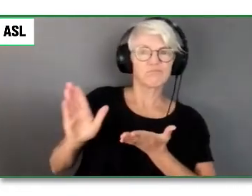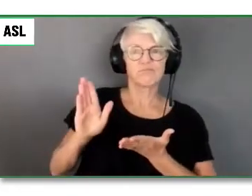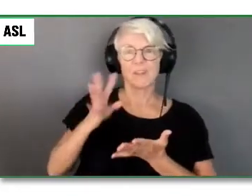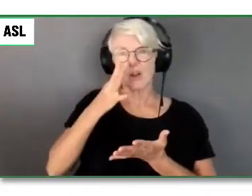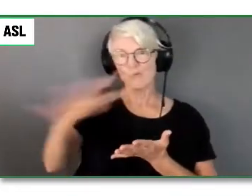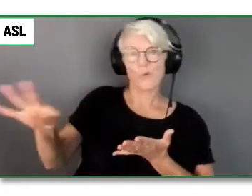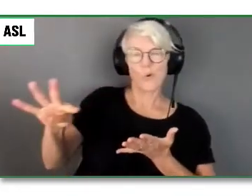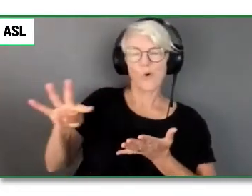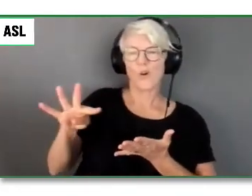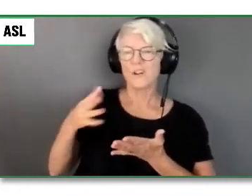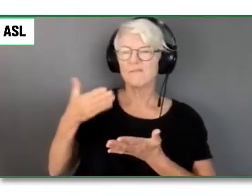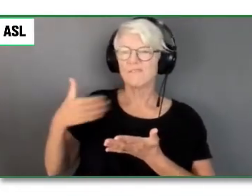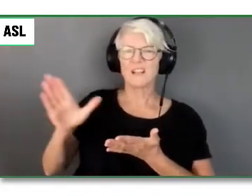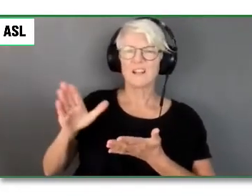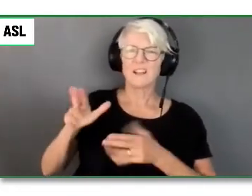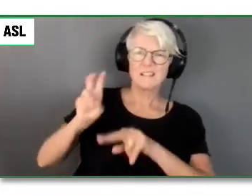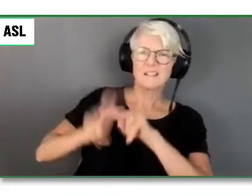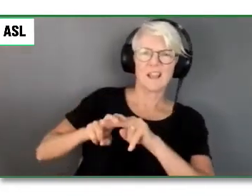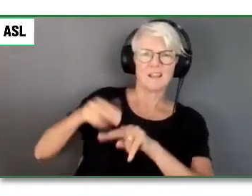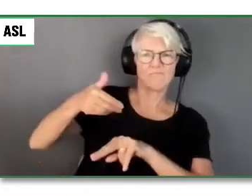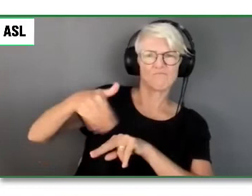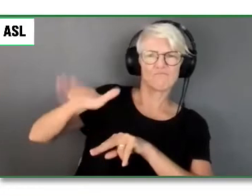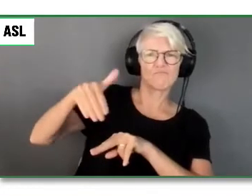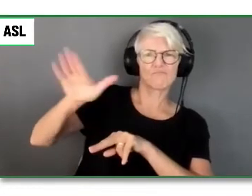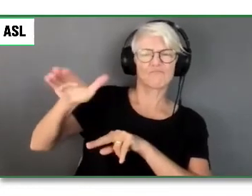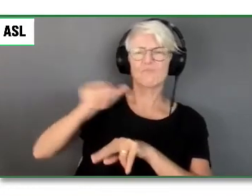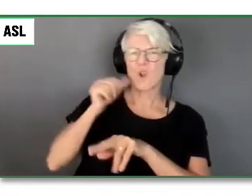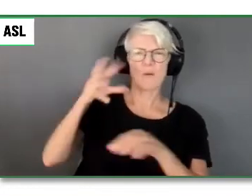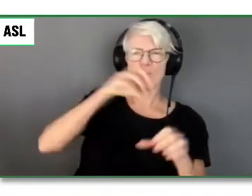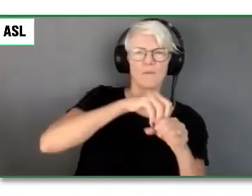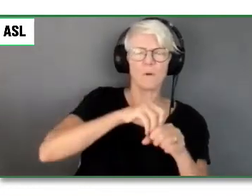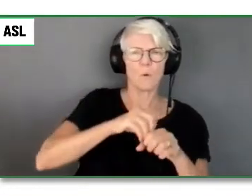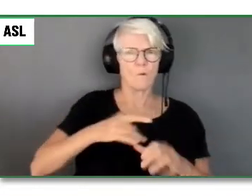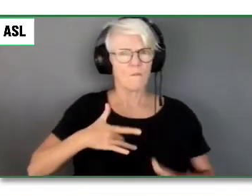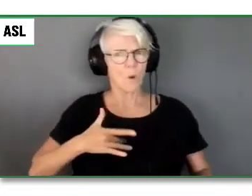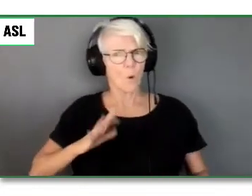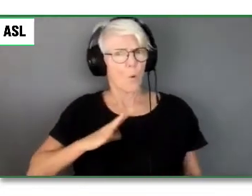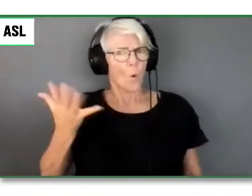better sit out, it is beyond comprehension that there would be a time